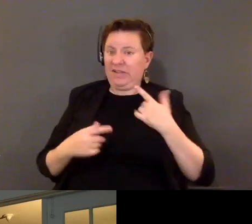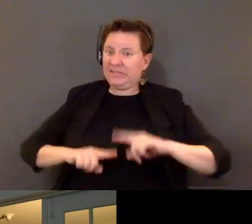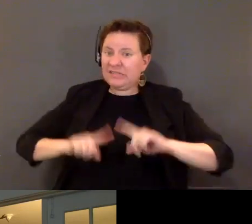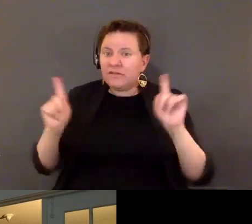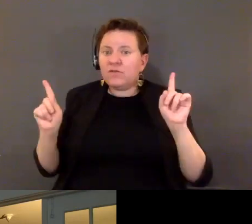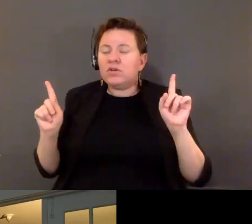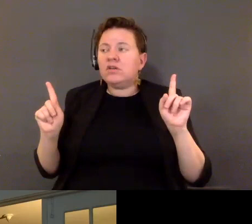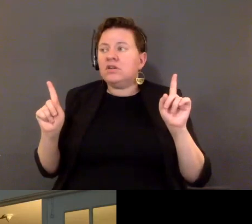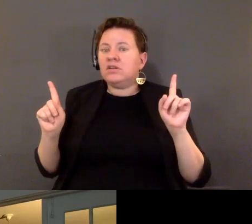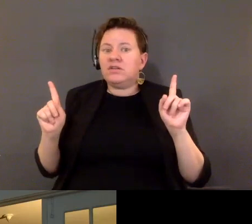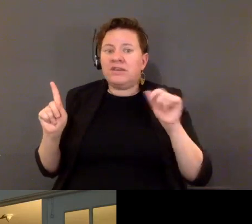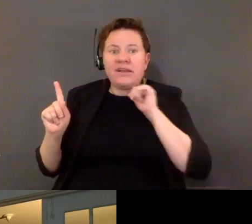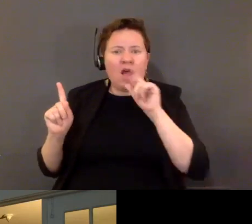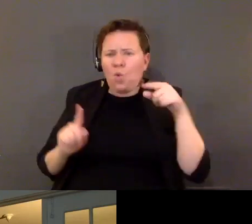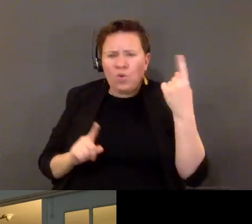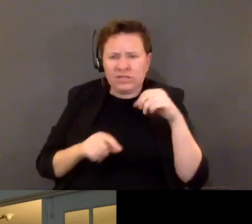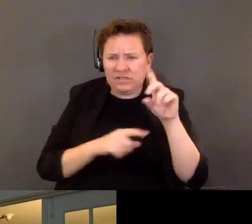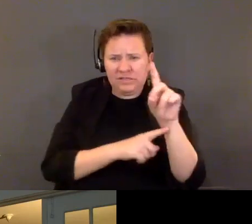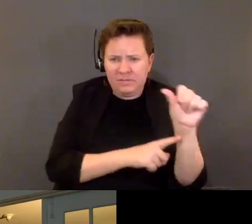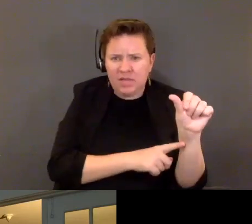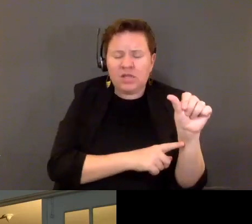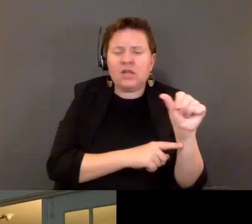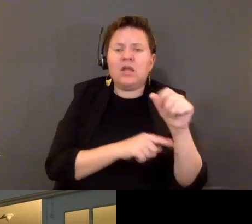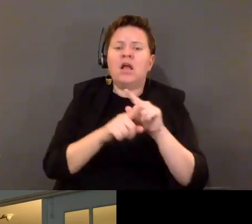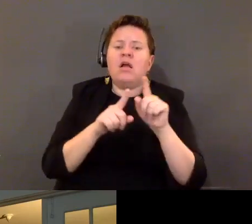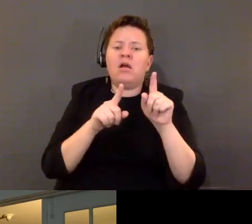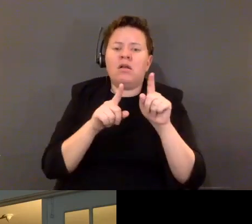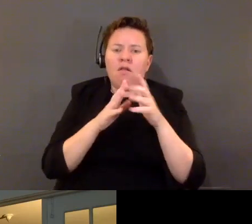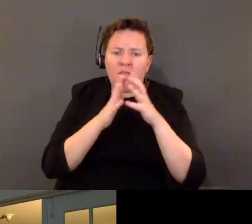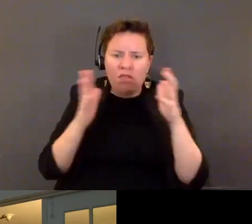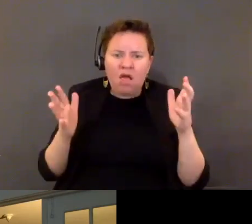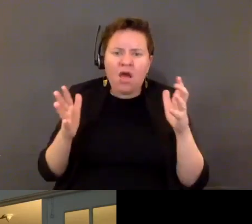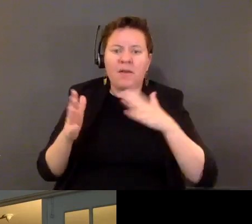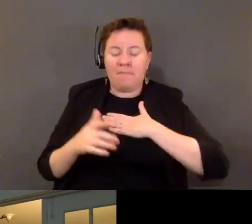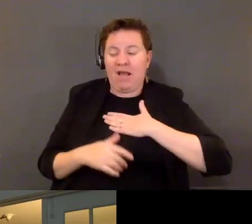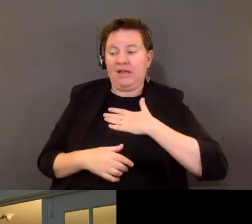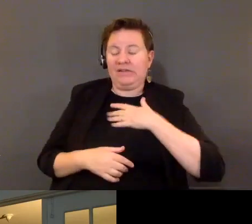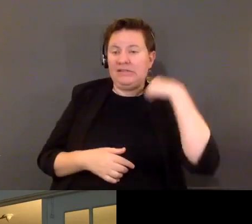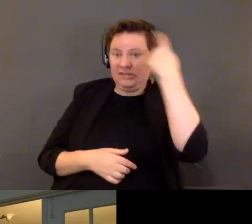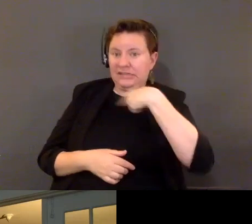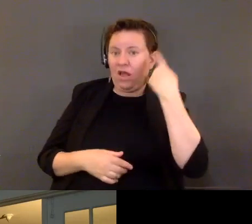certainly not just in disability and so a lot of my self-portraits are where i try and understand